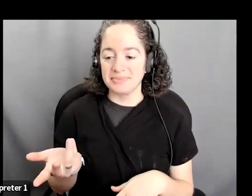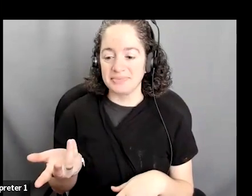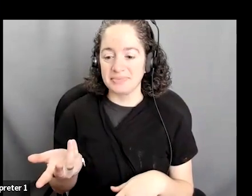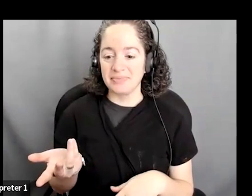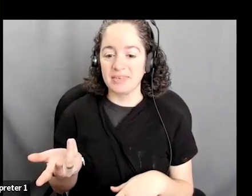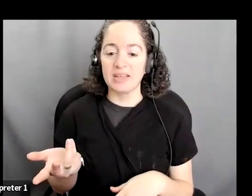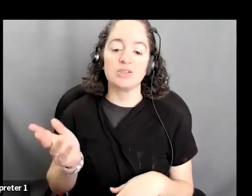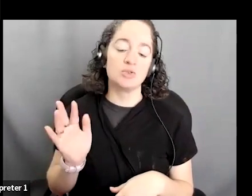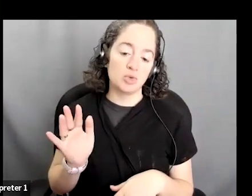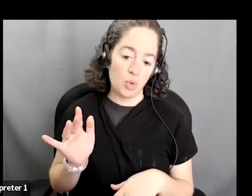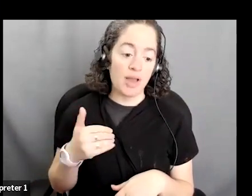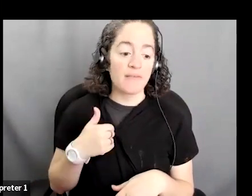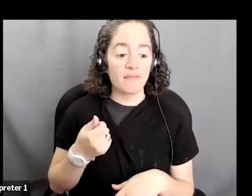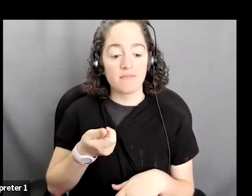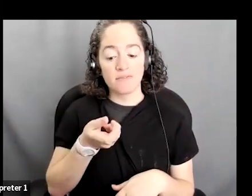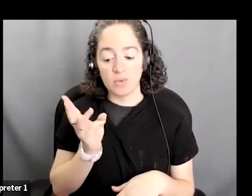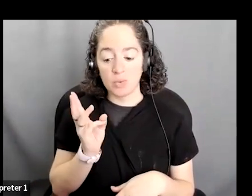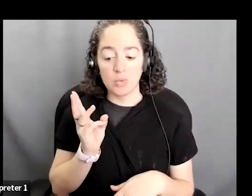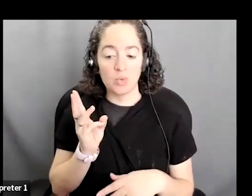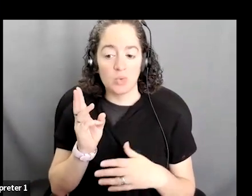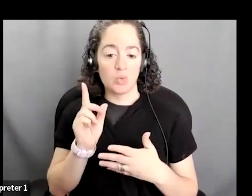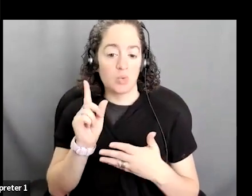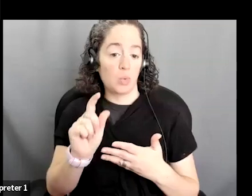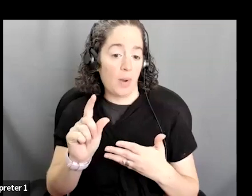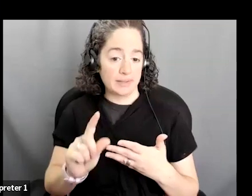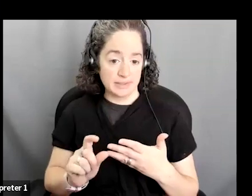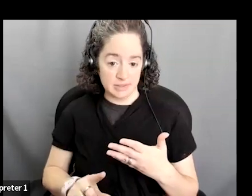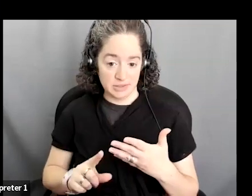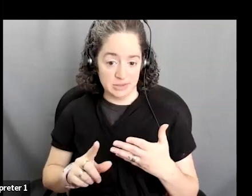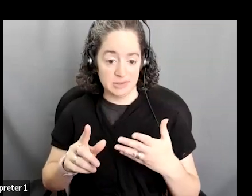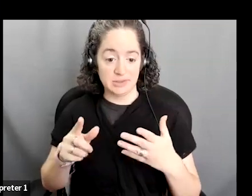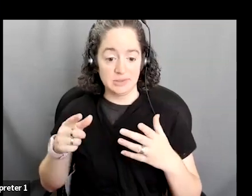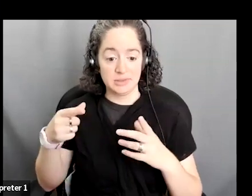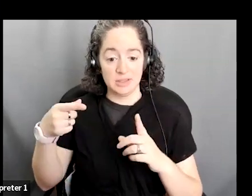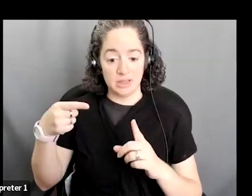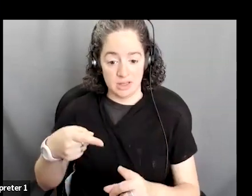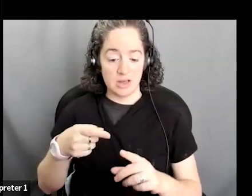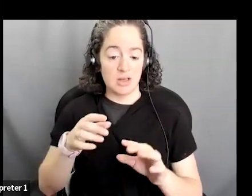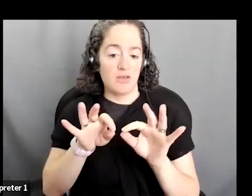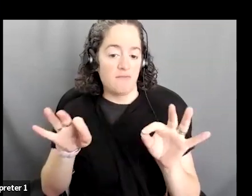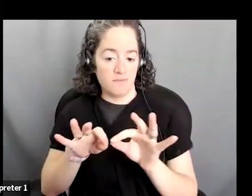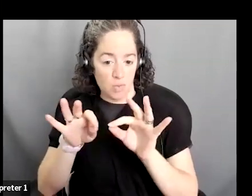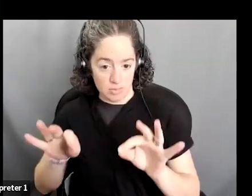We have a couple of specific questions about the forms. One was about--